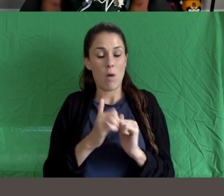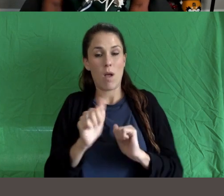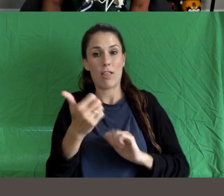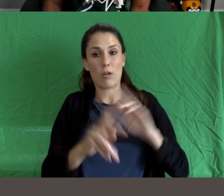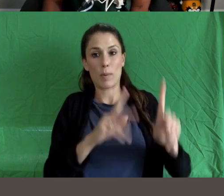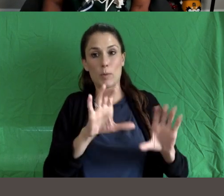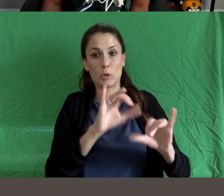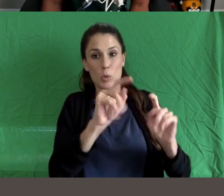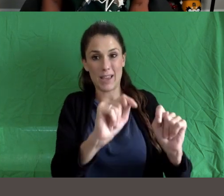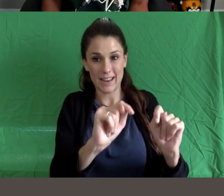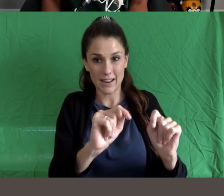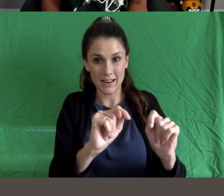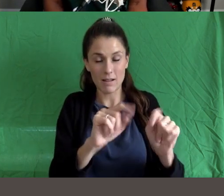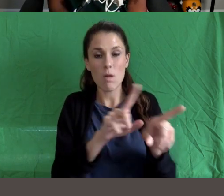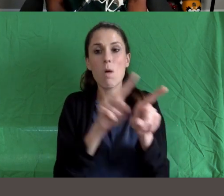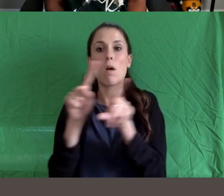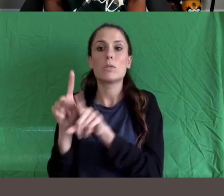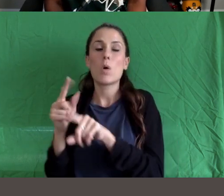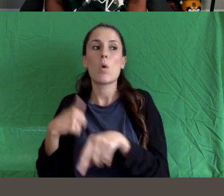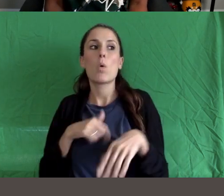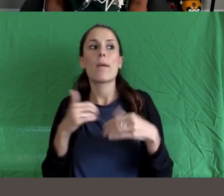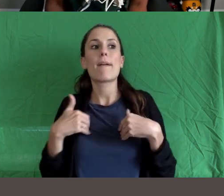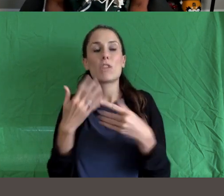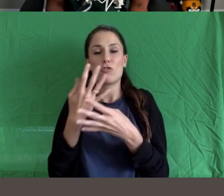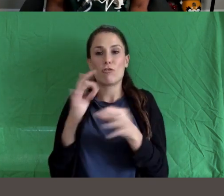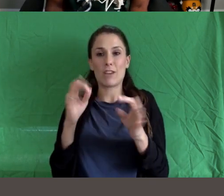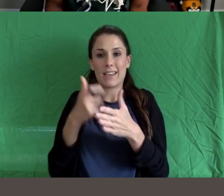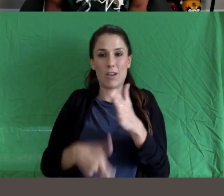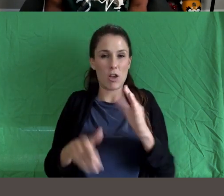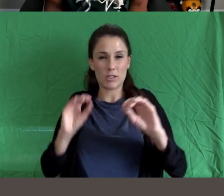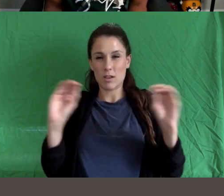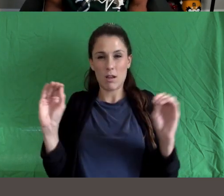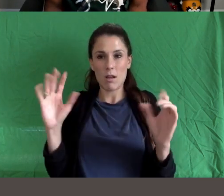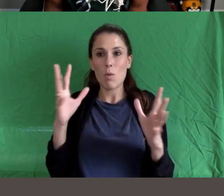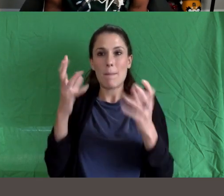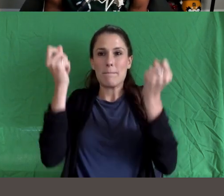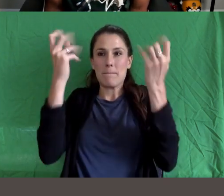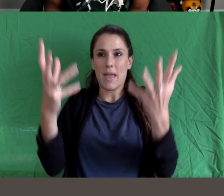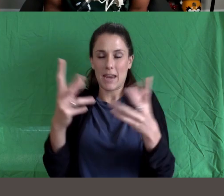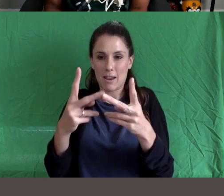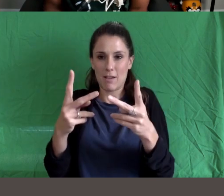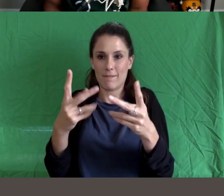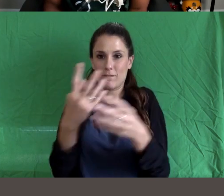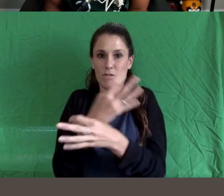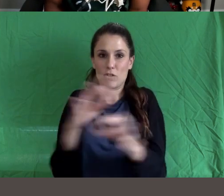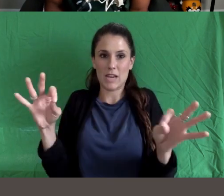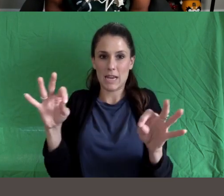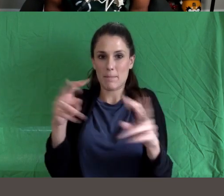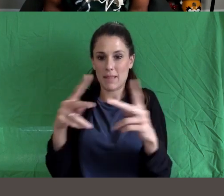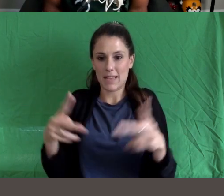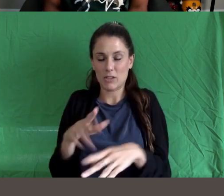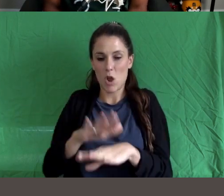also we have a free place, many free places on the internet where we can just build things for